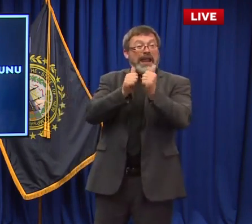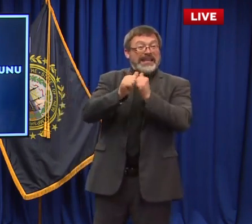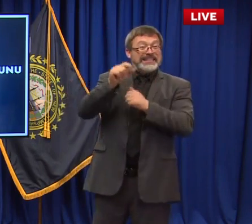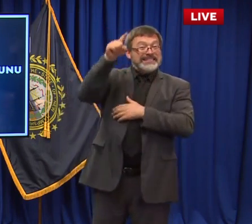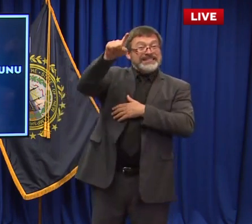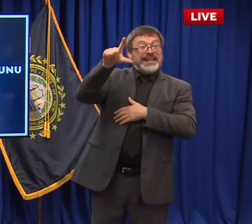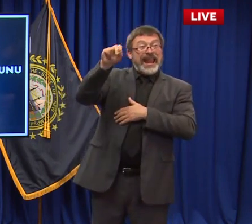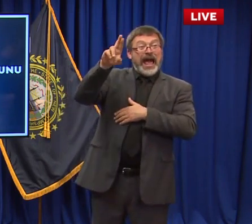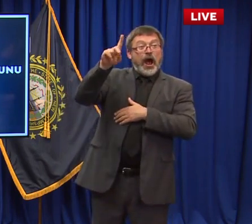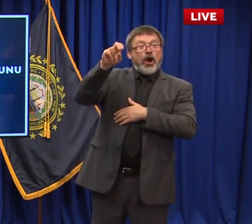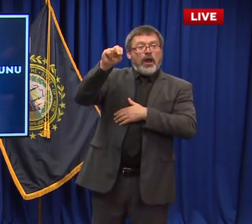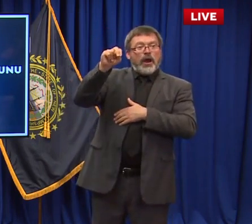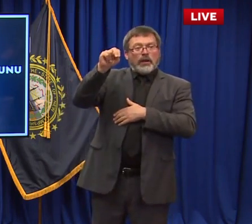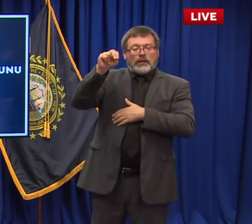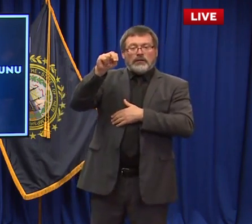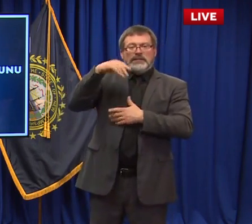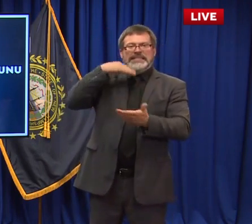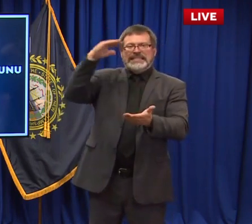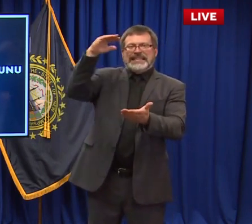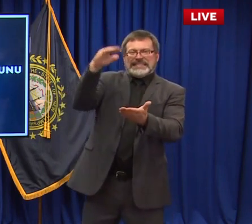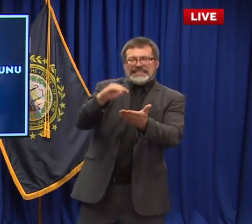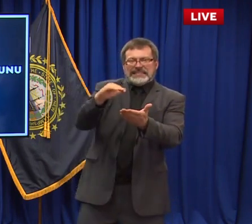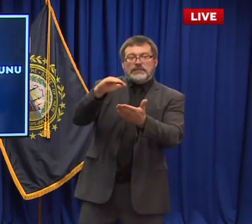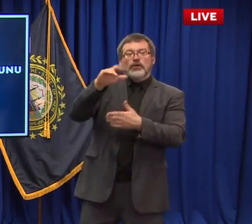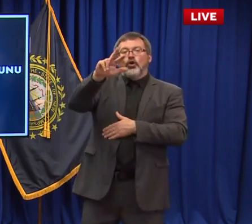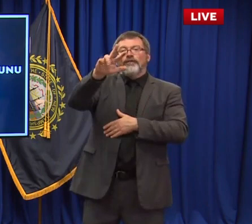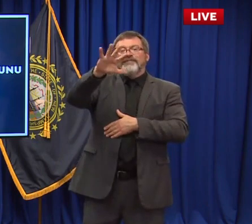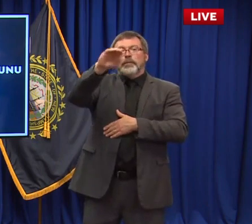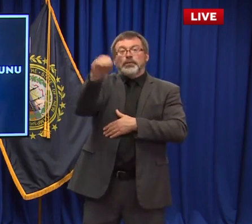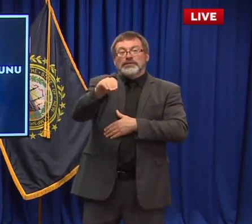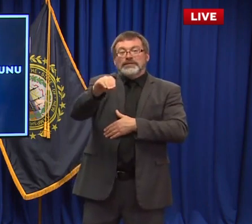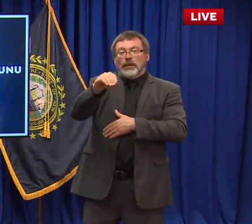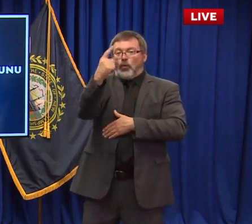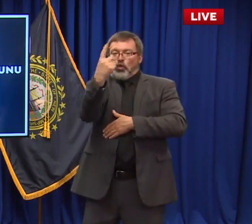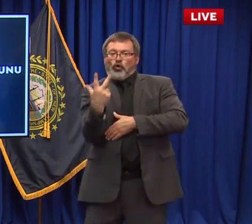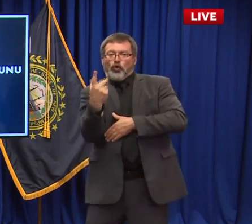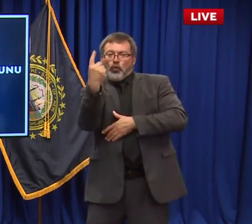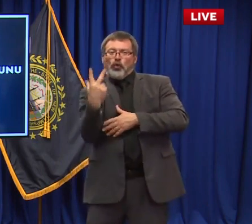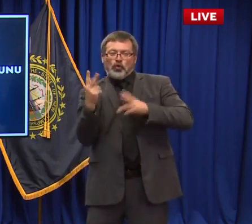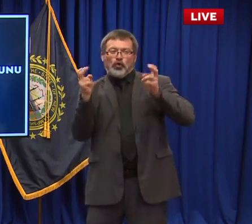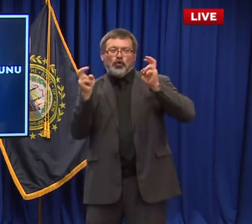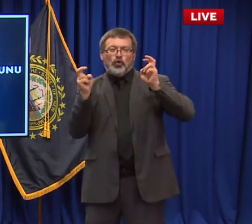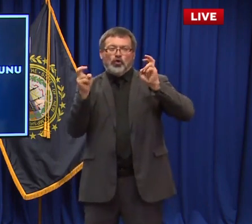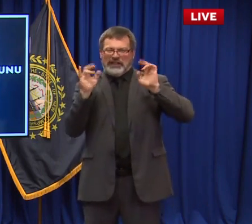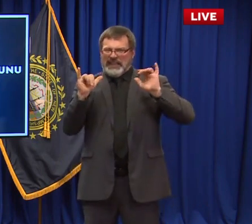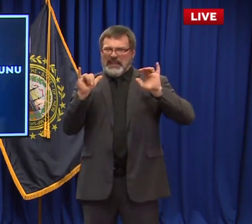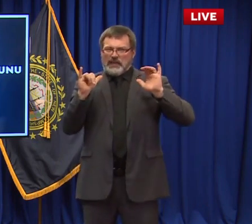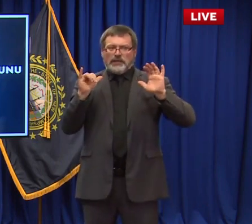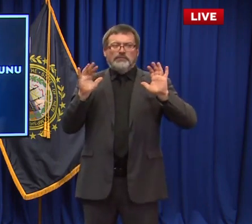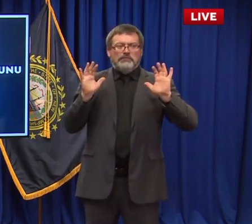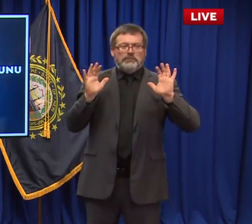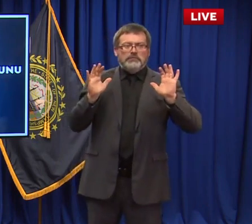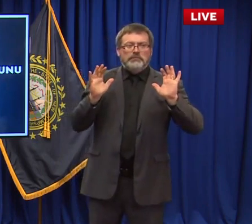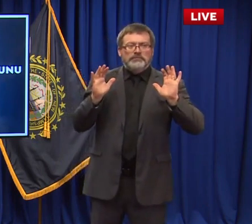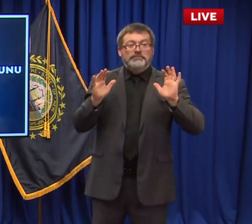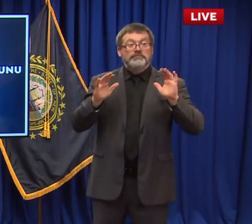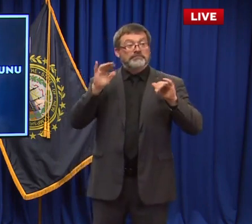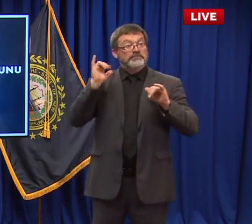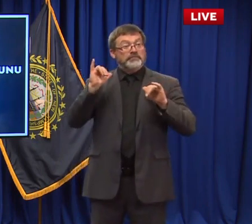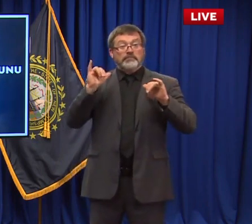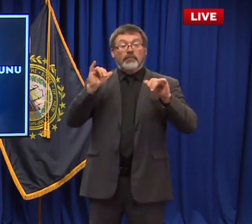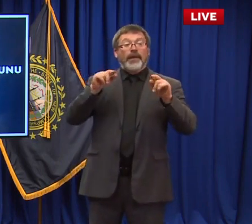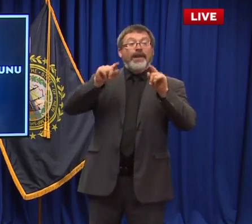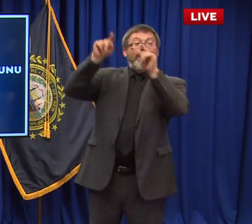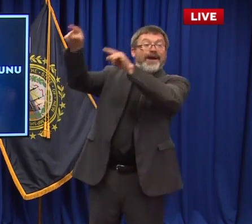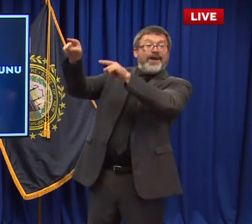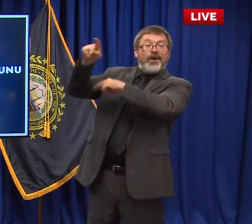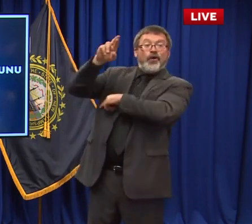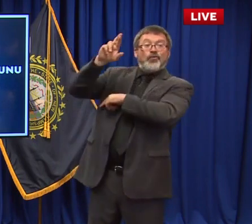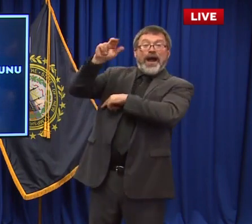THE NASCAR RACE, FOR EXAMPLE, HAS GUIDELINES THAT ARE STRICTER THAN THAT AND THAT WAS THEIR CHOICE AND THEIR RECOMMENDATION, WHICH IS SMART.